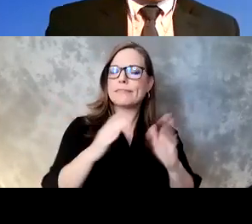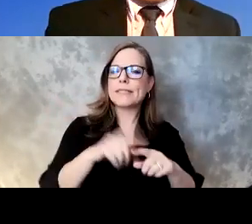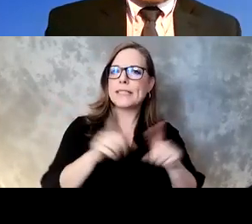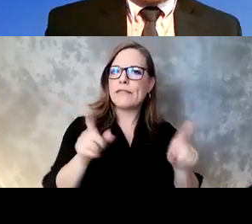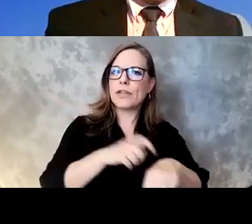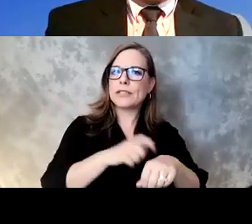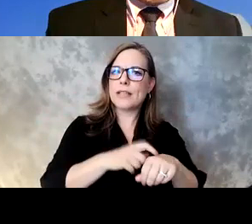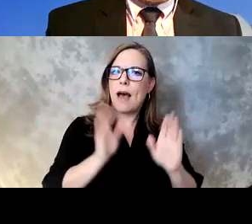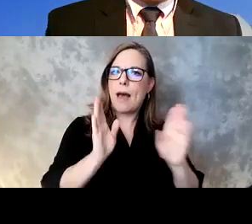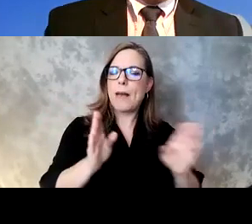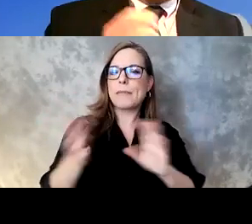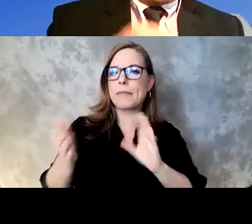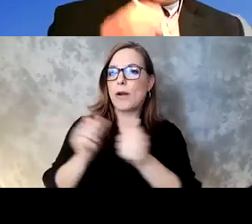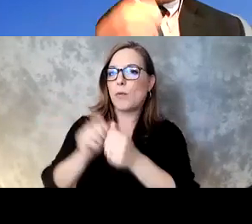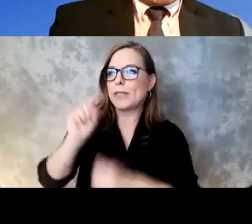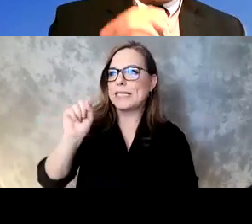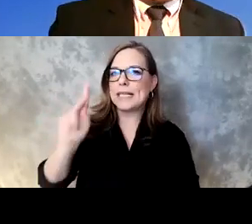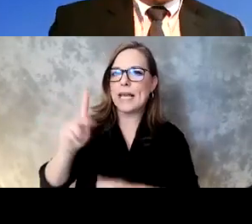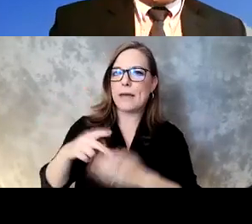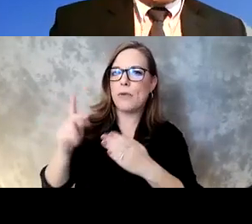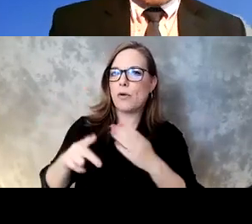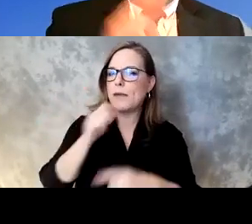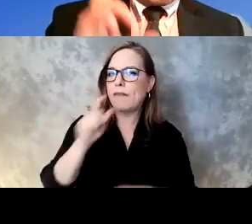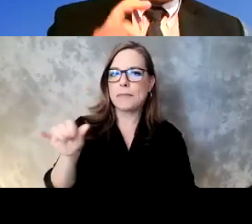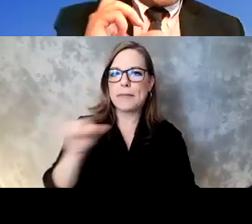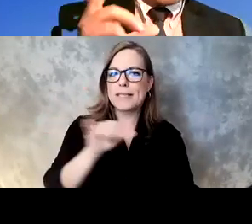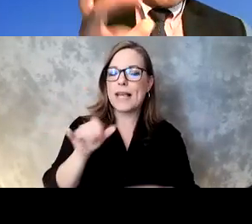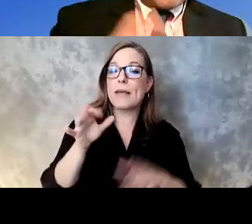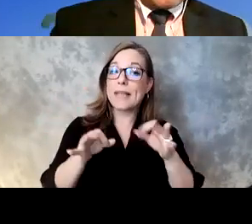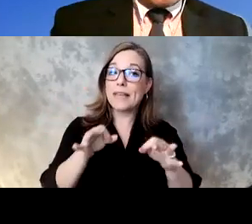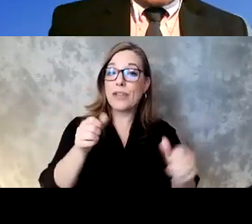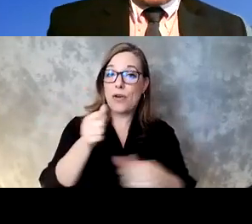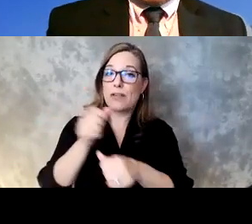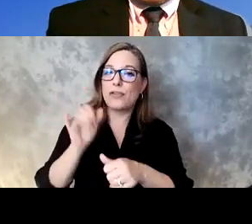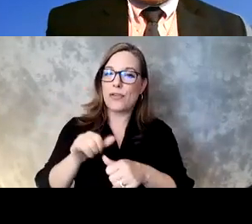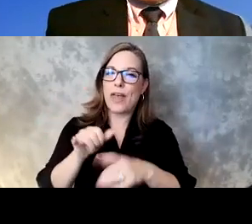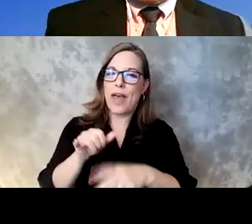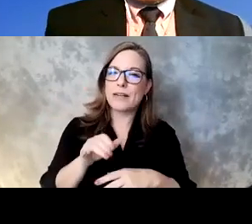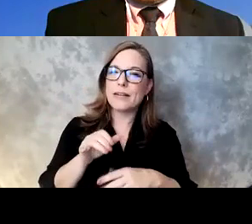programs. If they operate an Early Primary Program. So going back to that section that